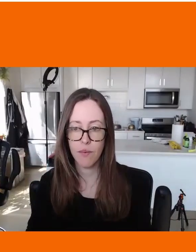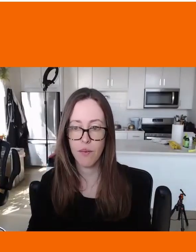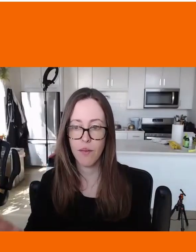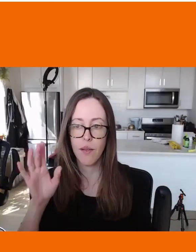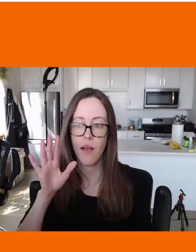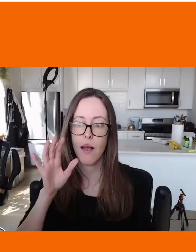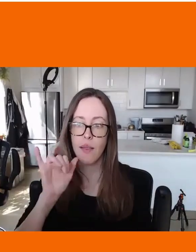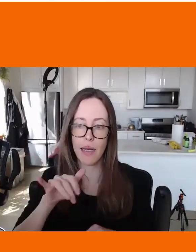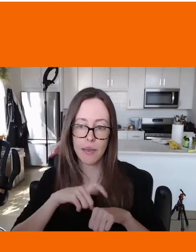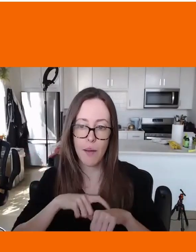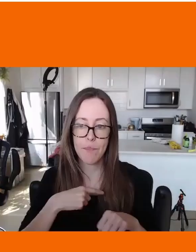and then I decided to leave.